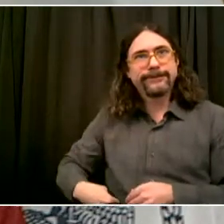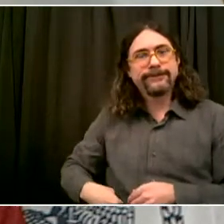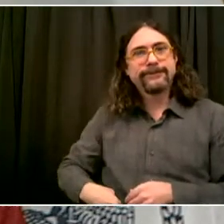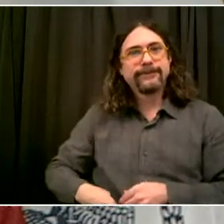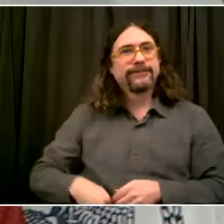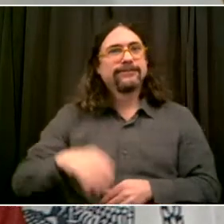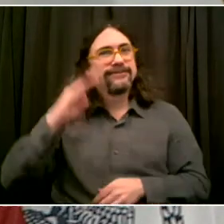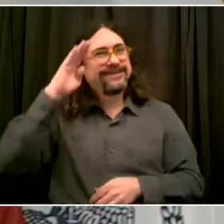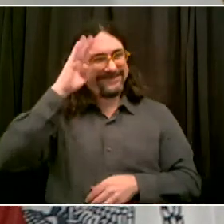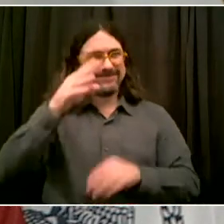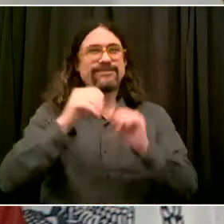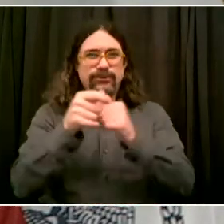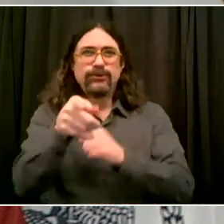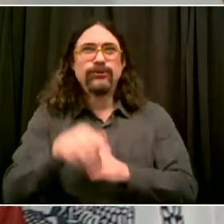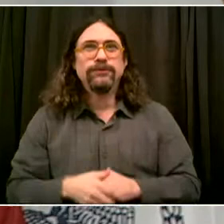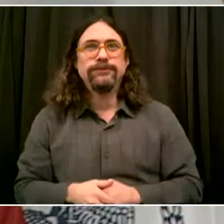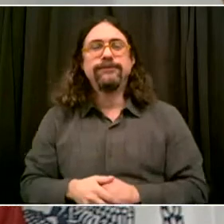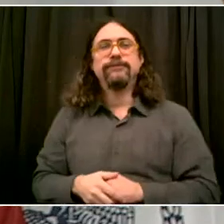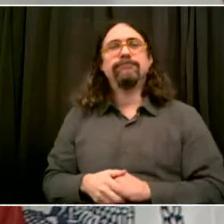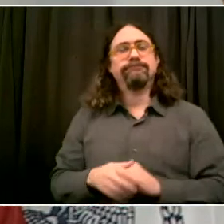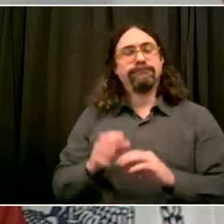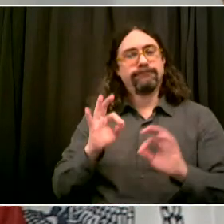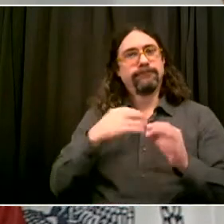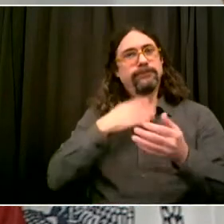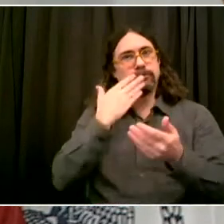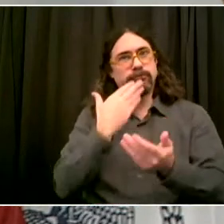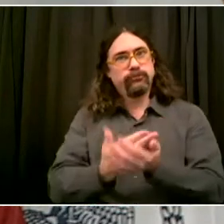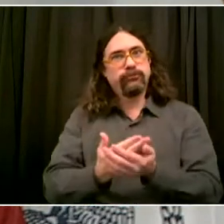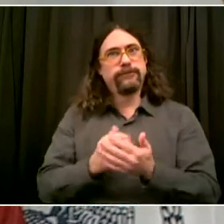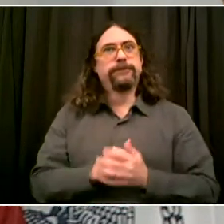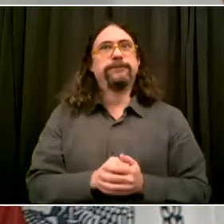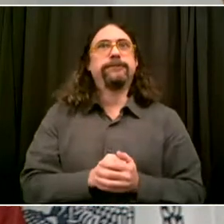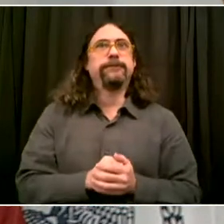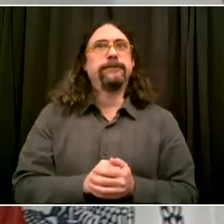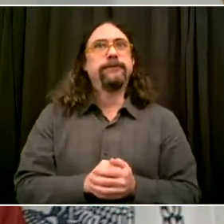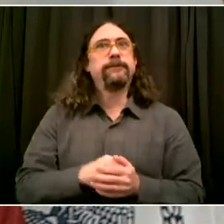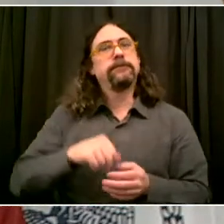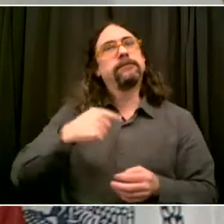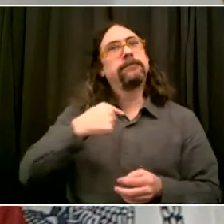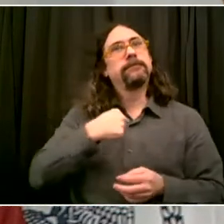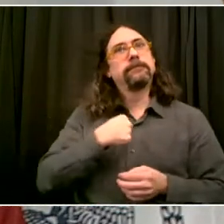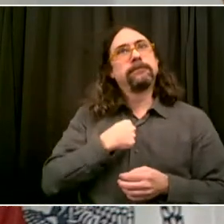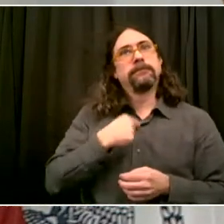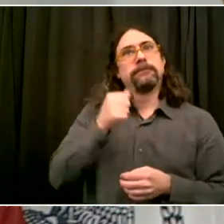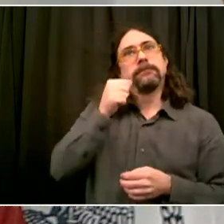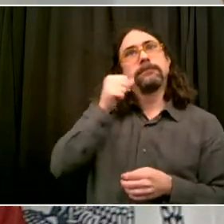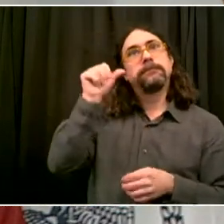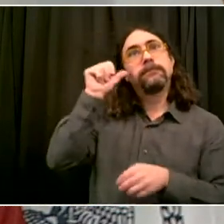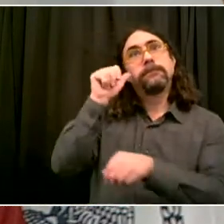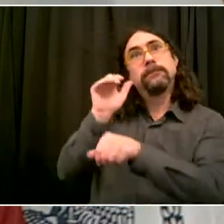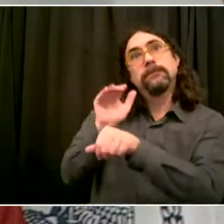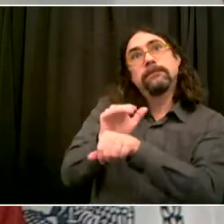YY?OU?OU Reporter: FOLLOWING UP A STORY ABOUT A VACCINATION ININ